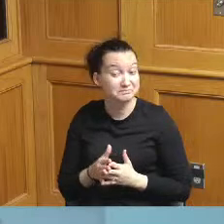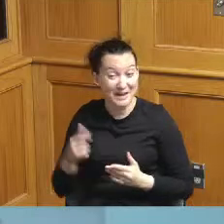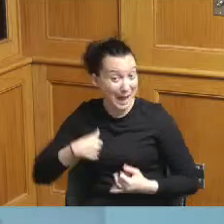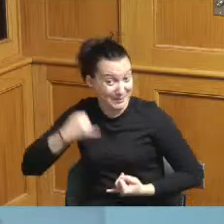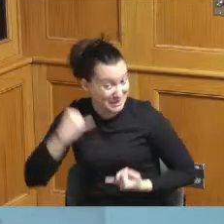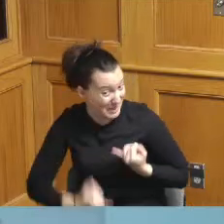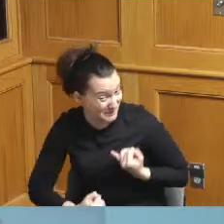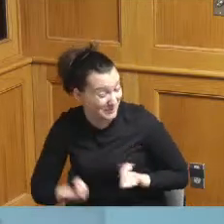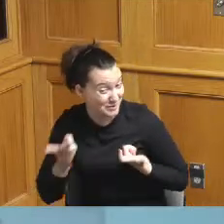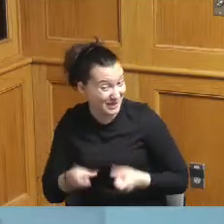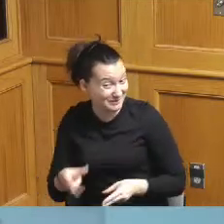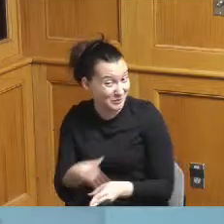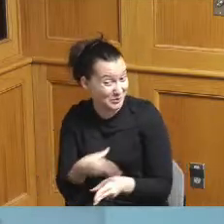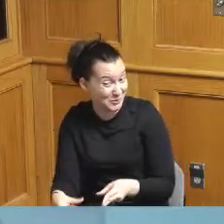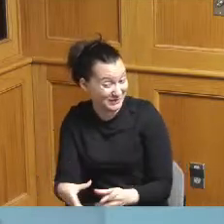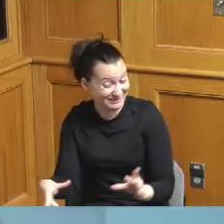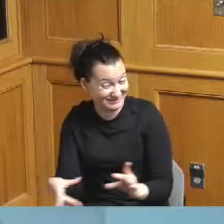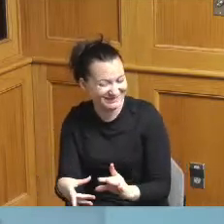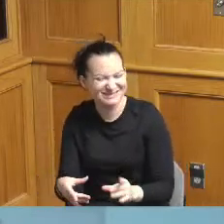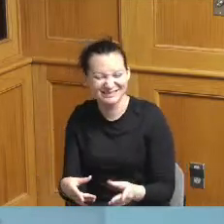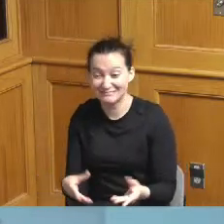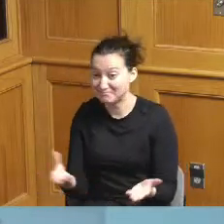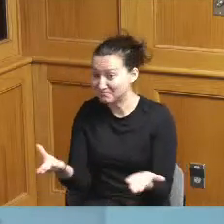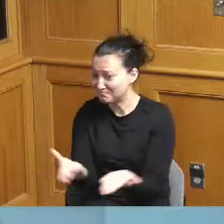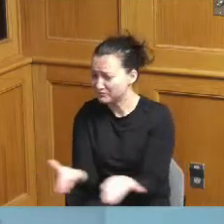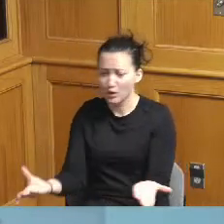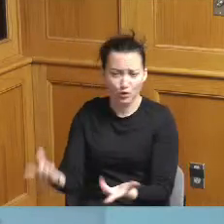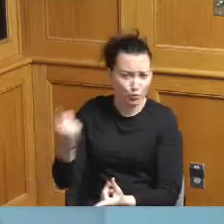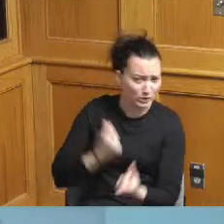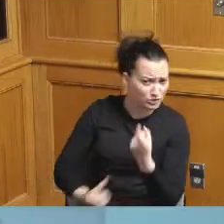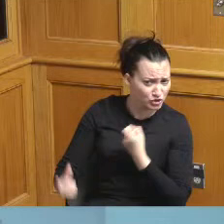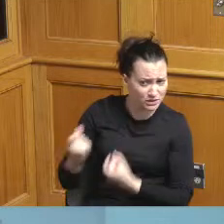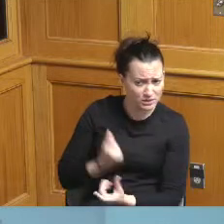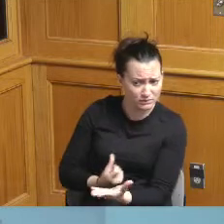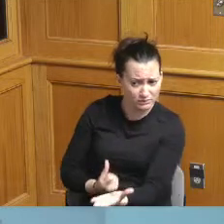one so I'm trying to keep it brief for you guys are there what questions can I answer for you